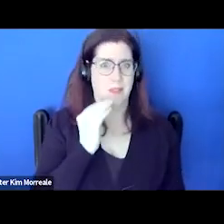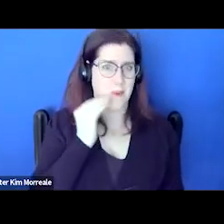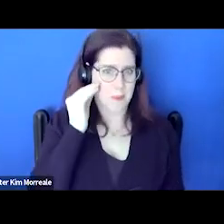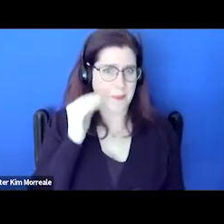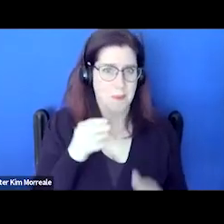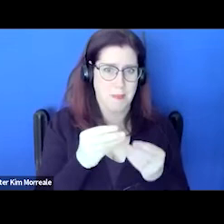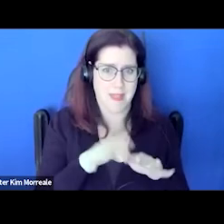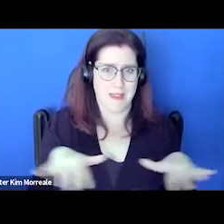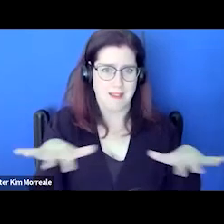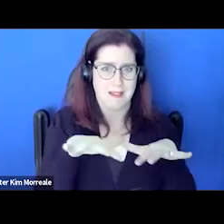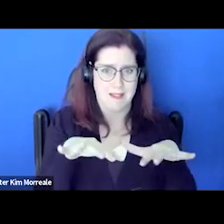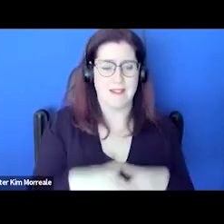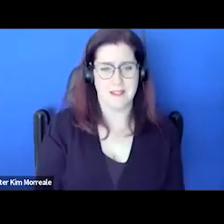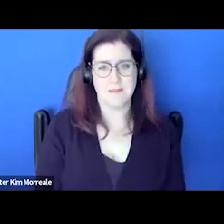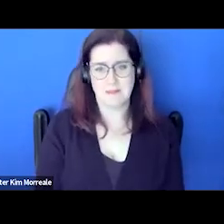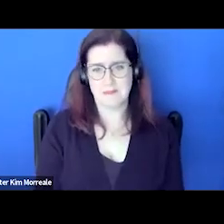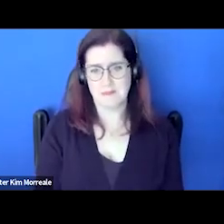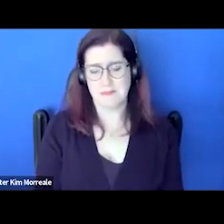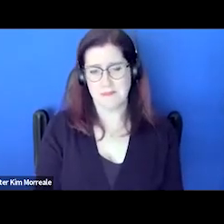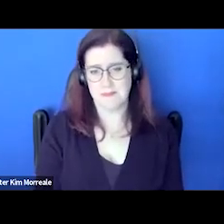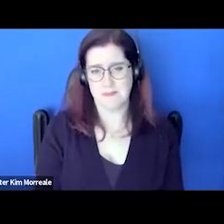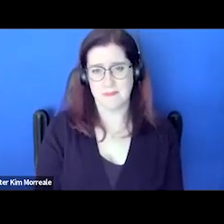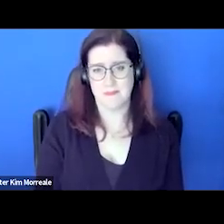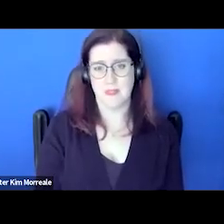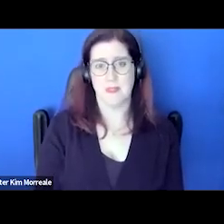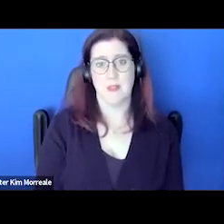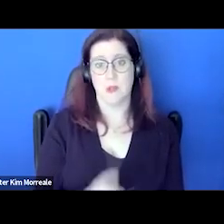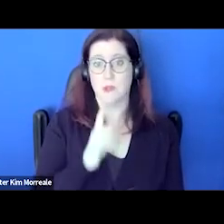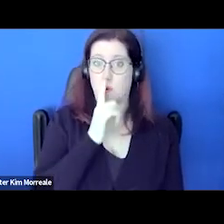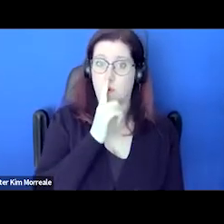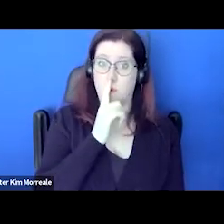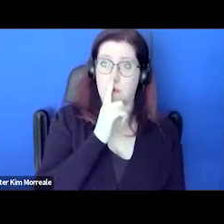So they are very visible, but yet marginalized.